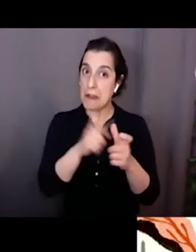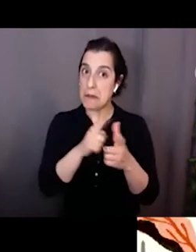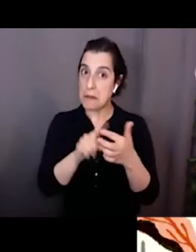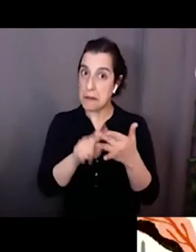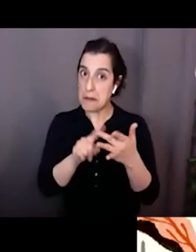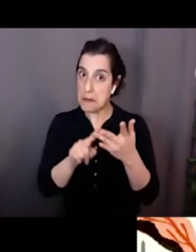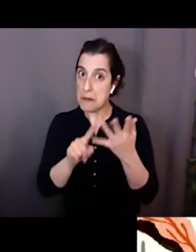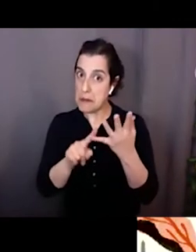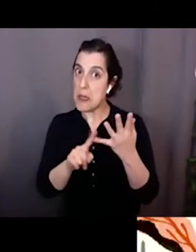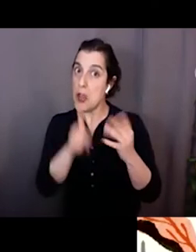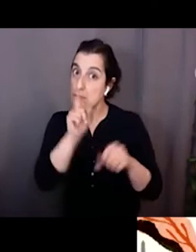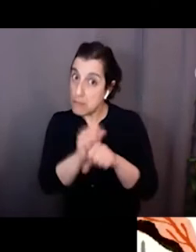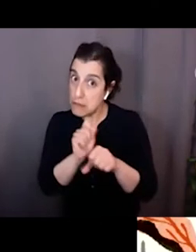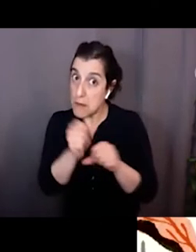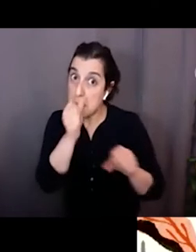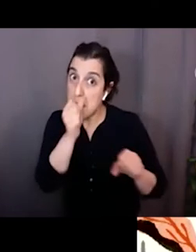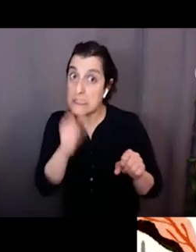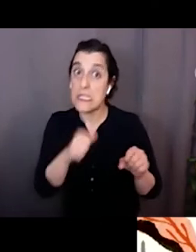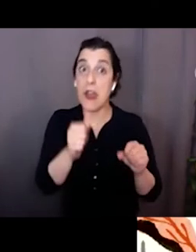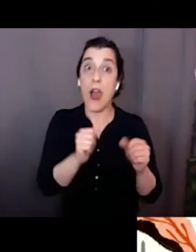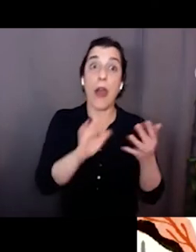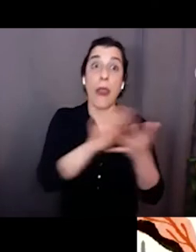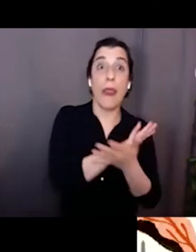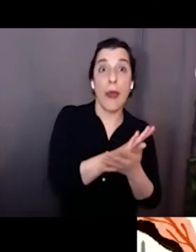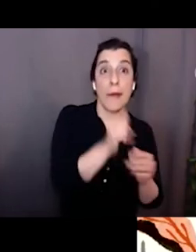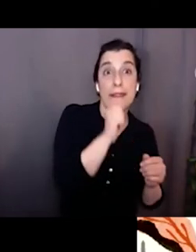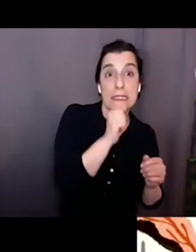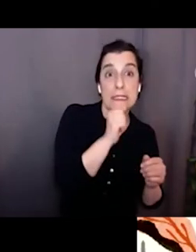with real privacy and security in mind.